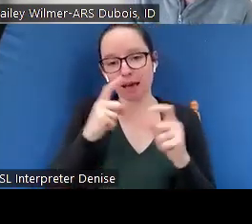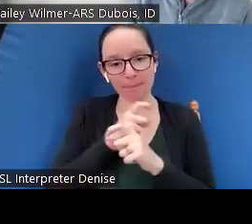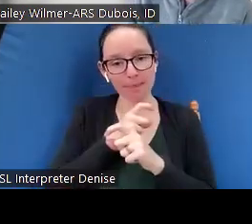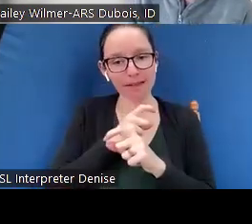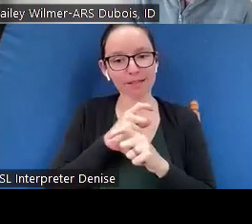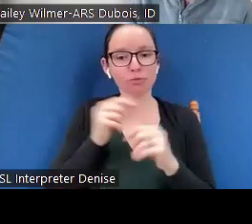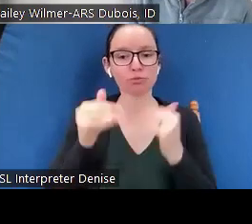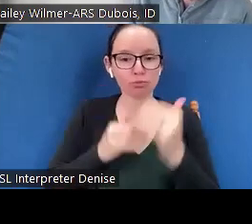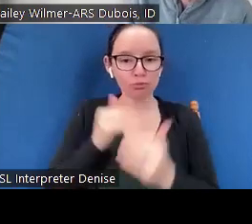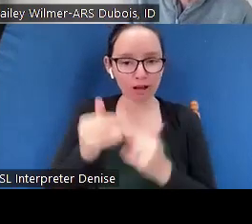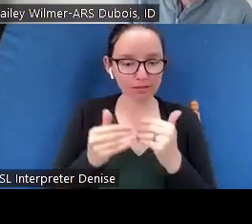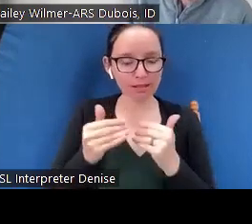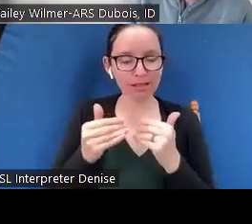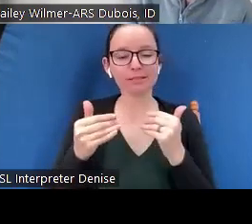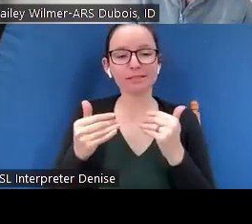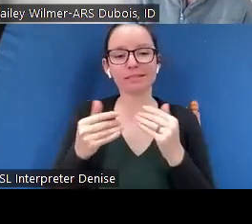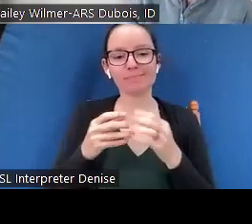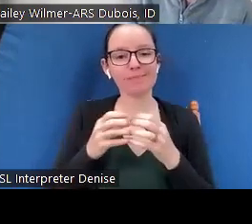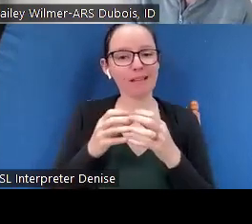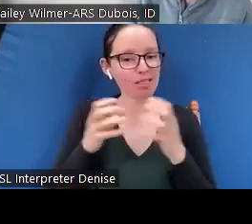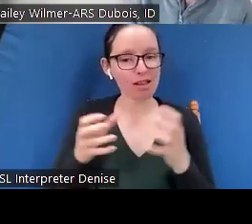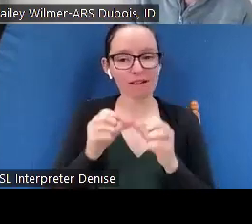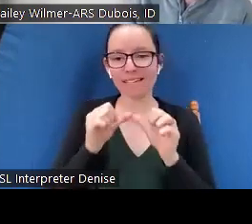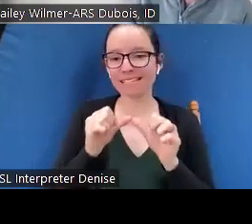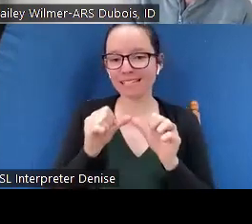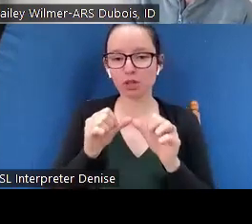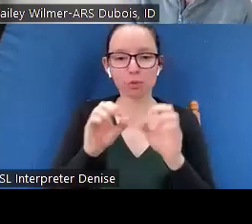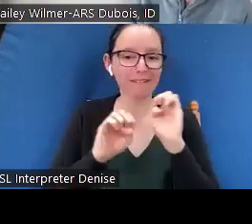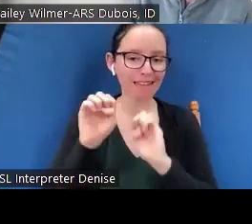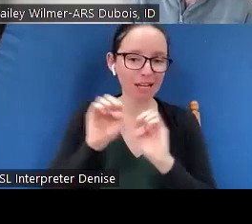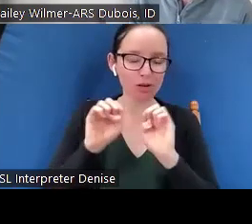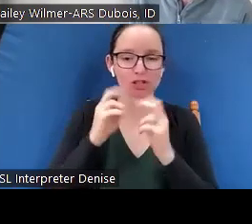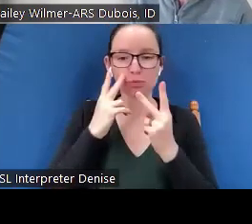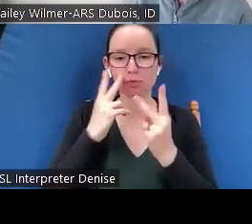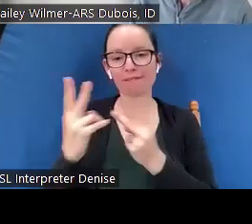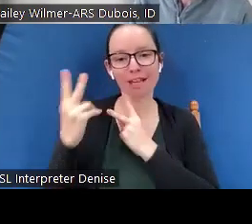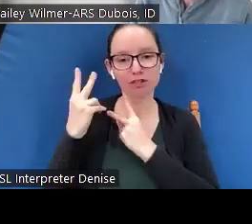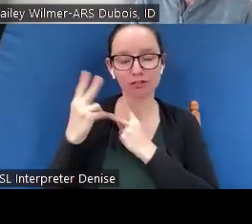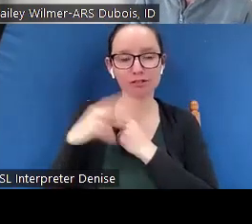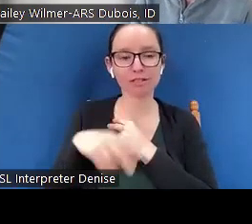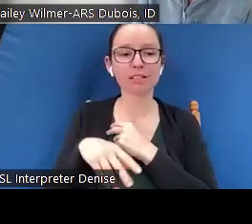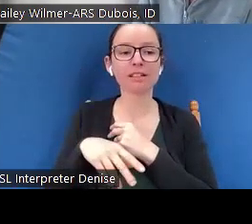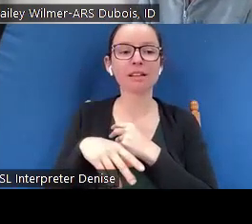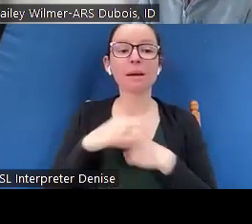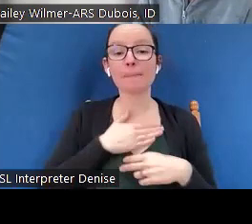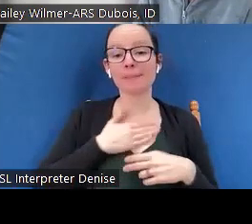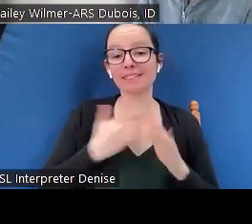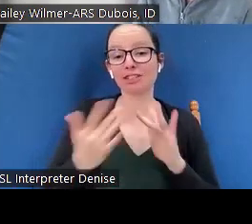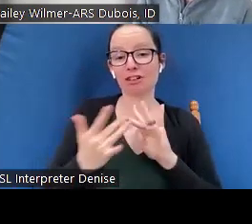lot of continued evaluation and reflection to do to get there. Please contact us if you'd like to learn more about any of these